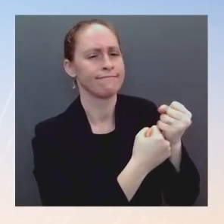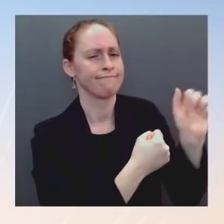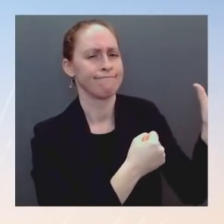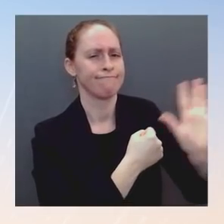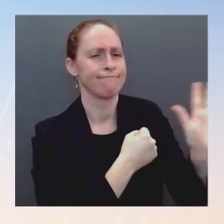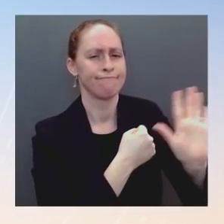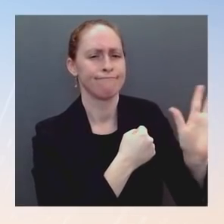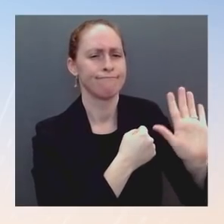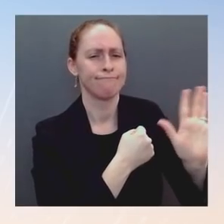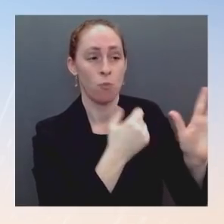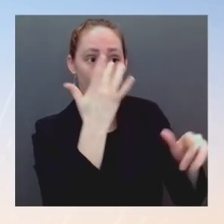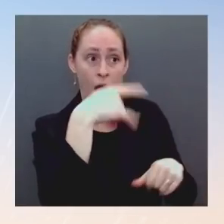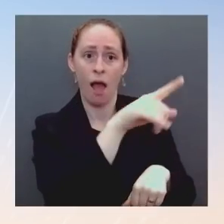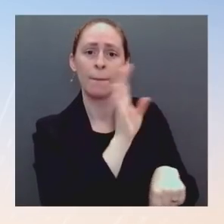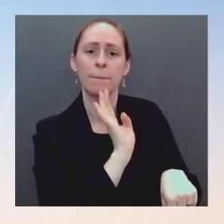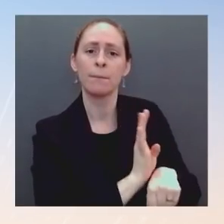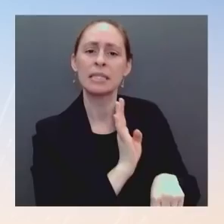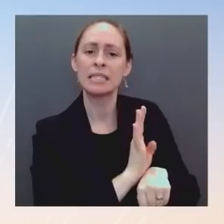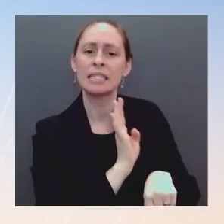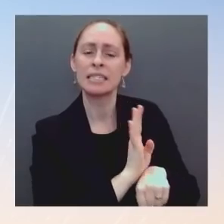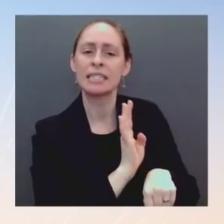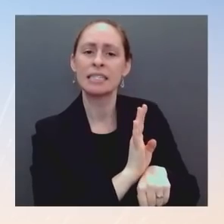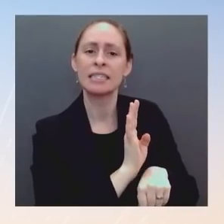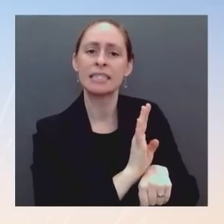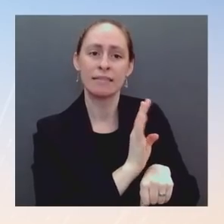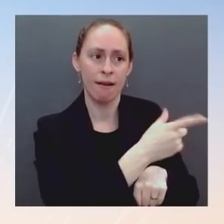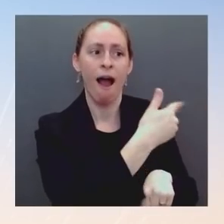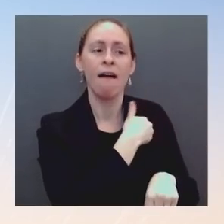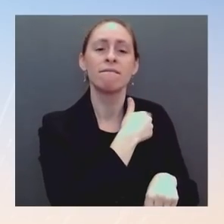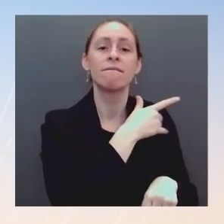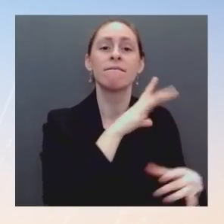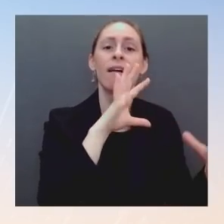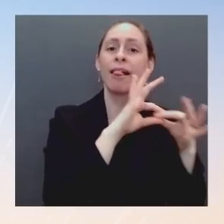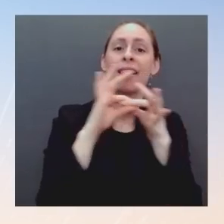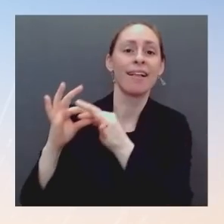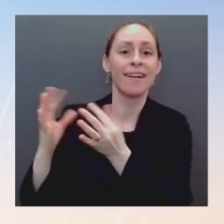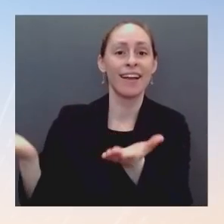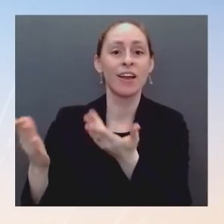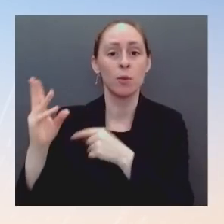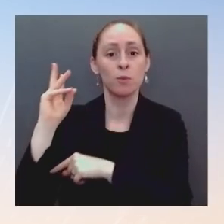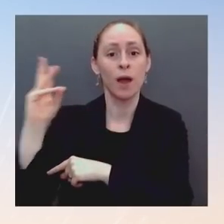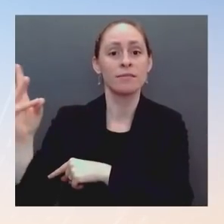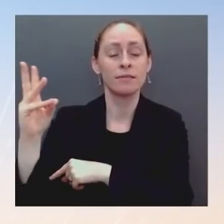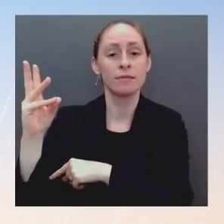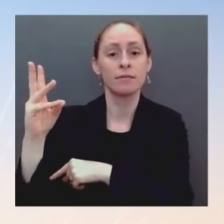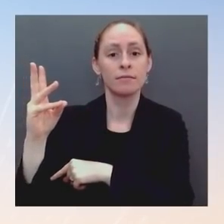that are tying them to Western financial systems. I would also note that this is just one piece of our effort